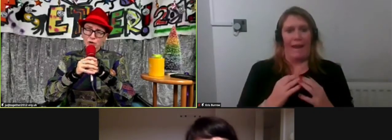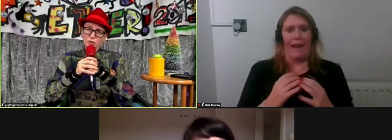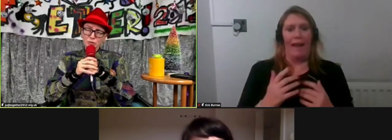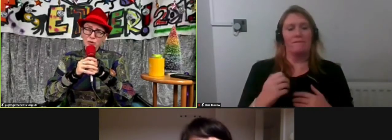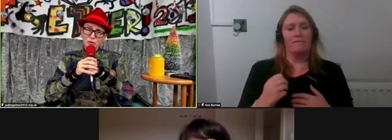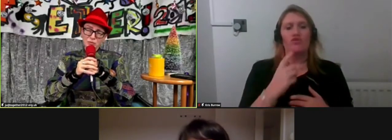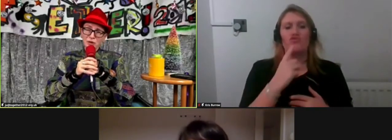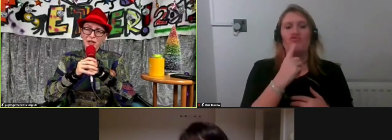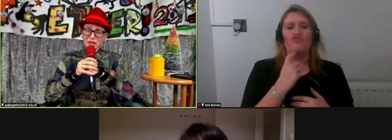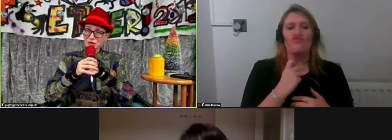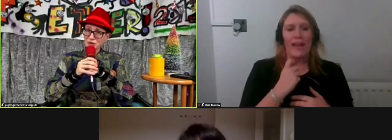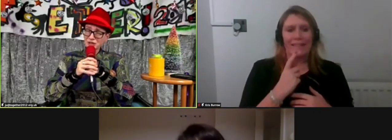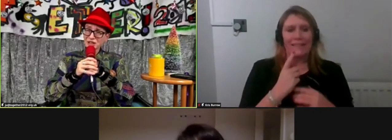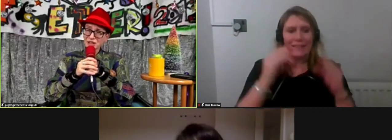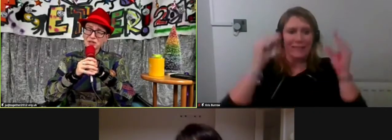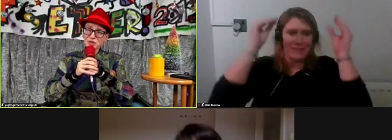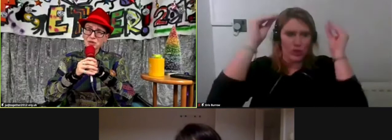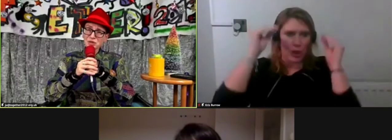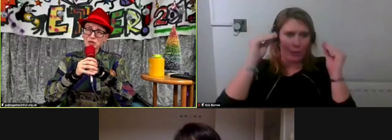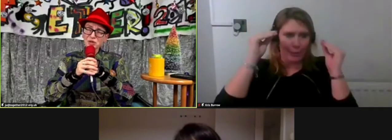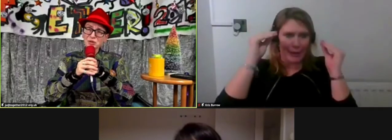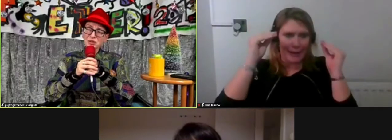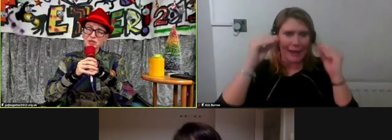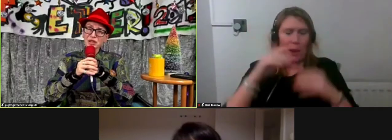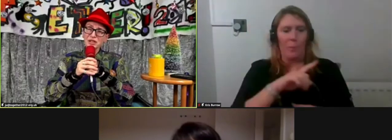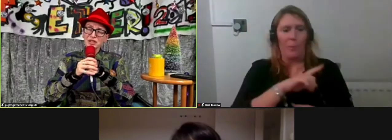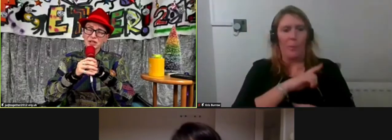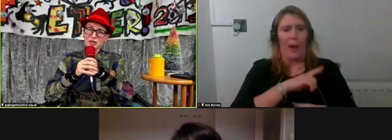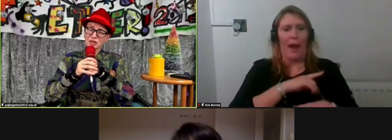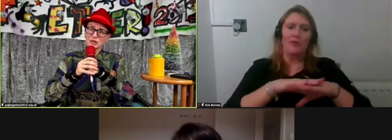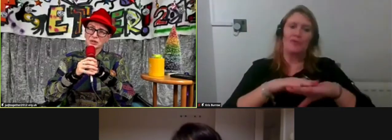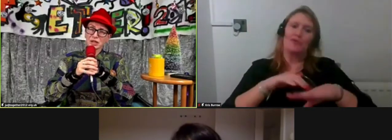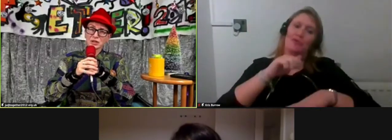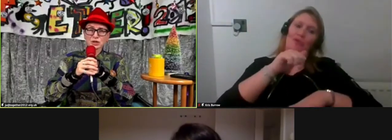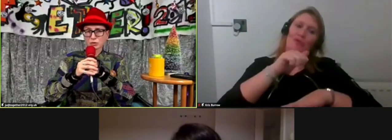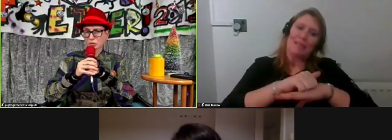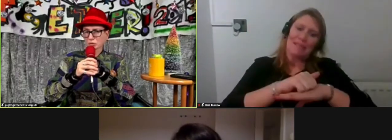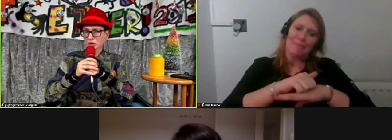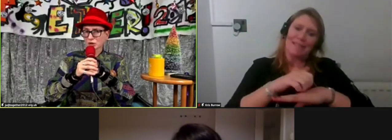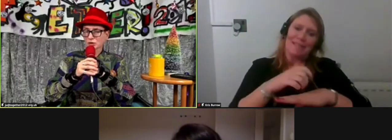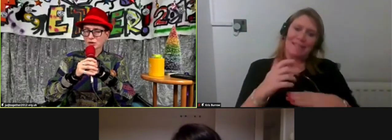shop porkpie hat on, as it's Christmas, and underneath that, you probably can't